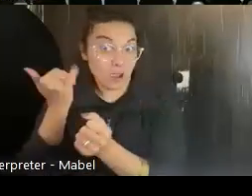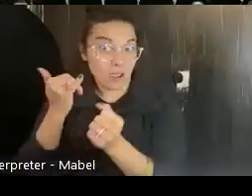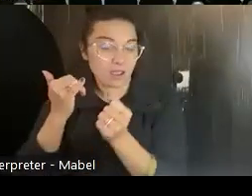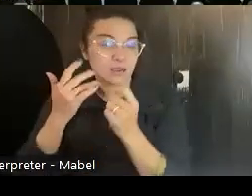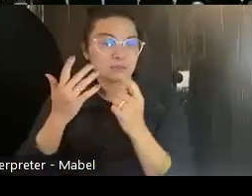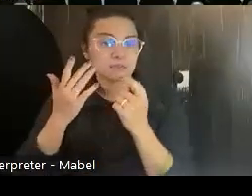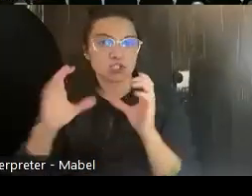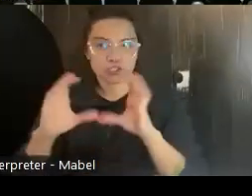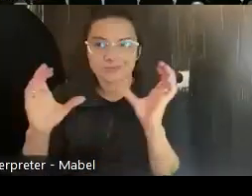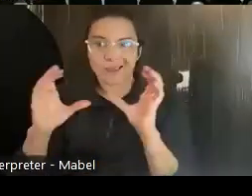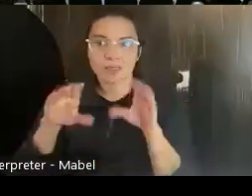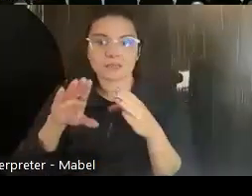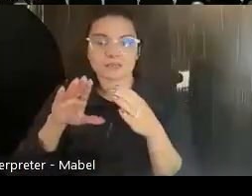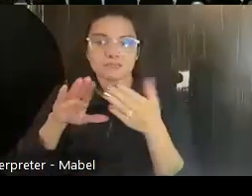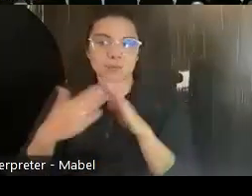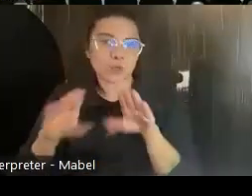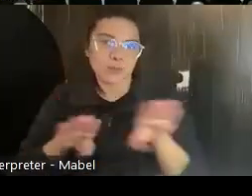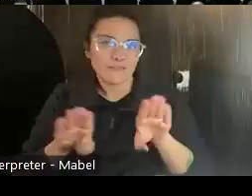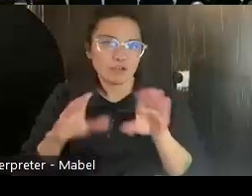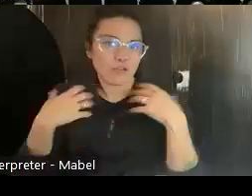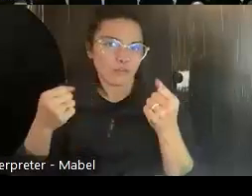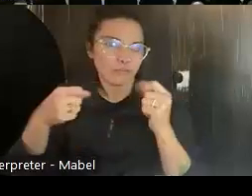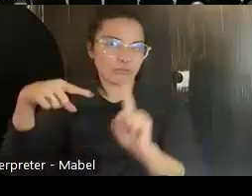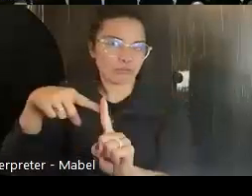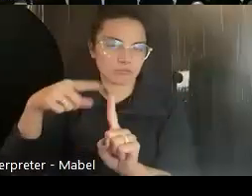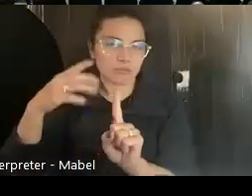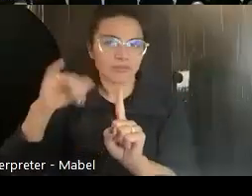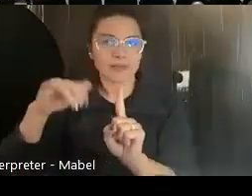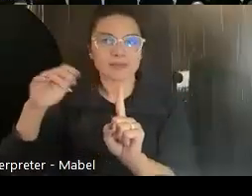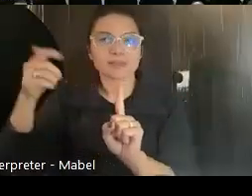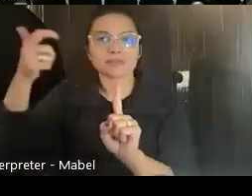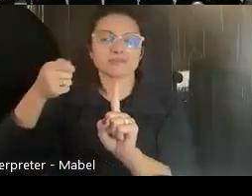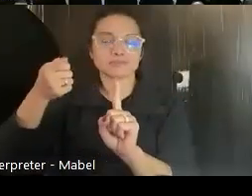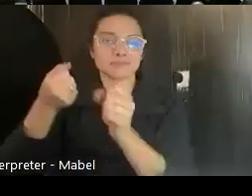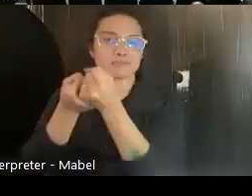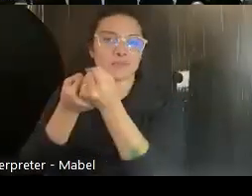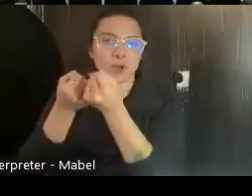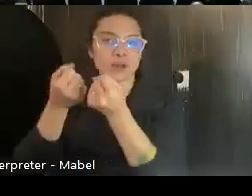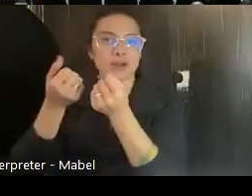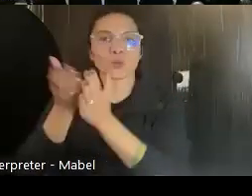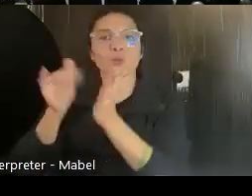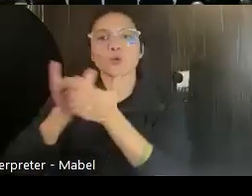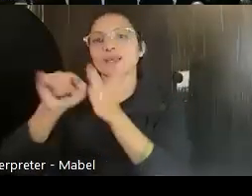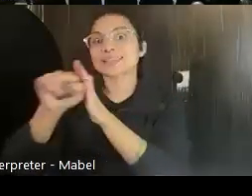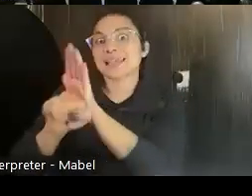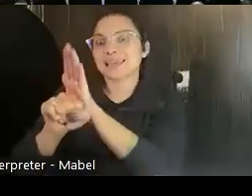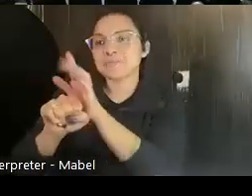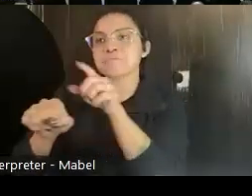health service which is a samsa funded initiative through New York state is that they fund targeted